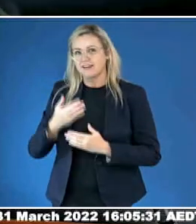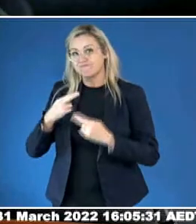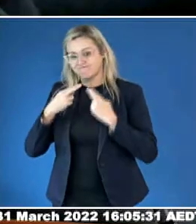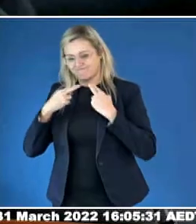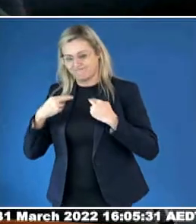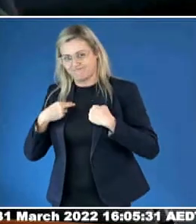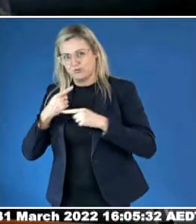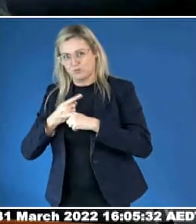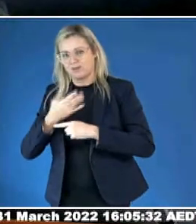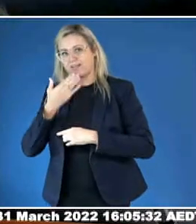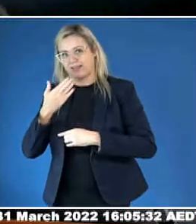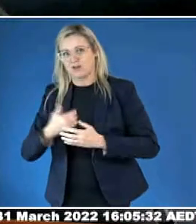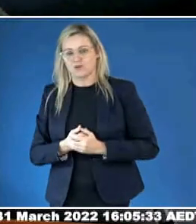I think, Commissioners, we will now ask Nikita.